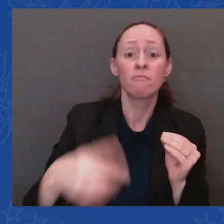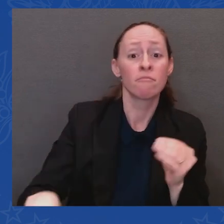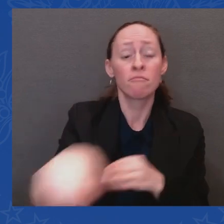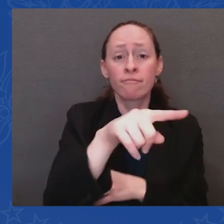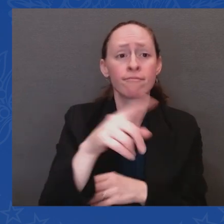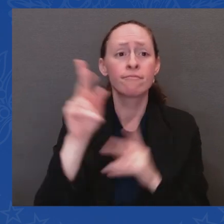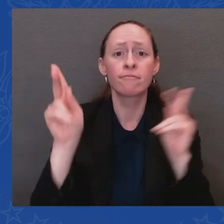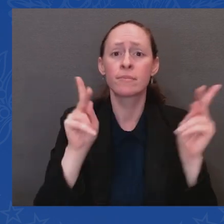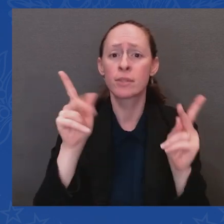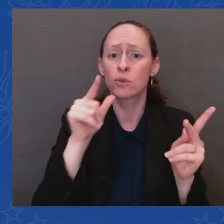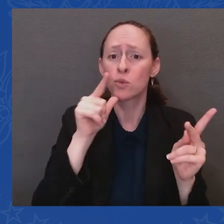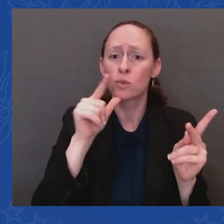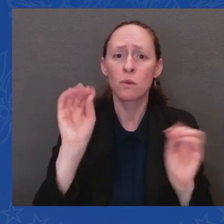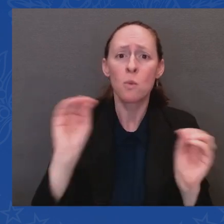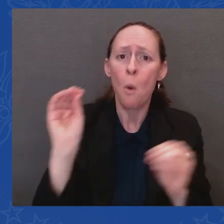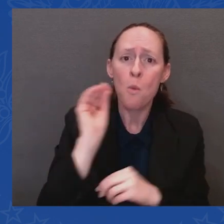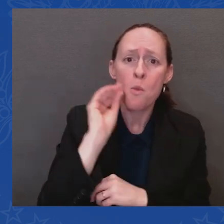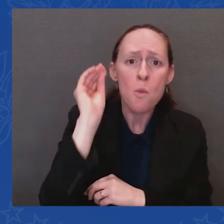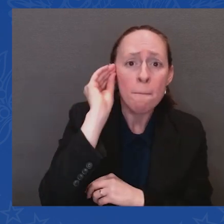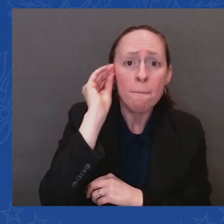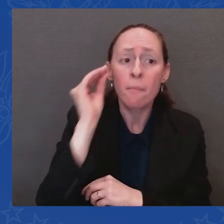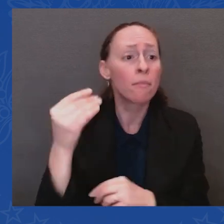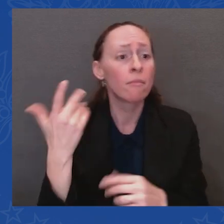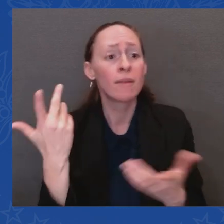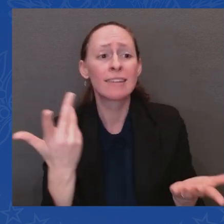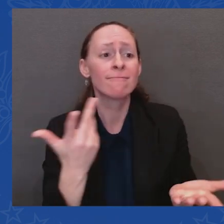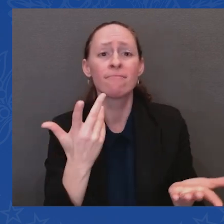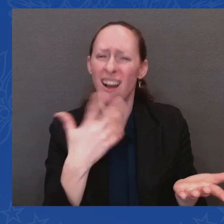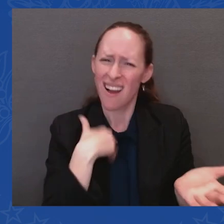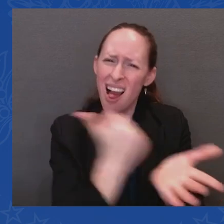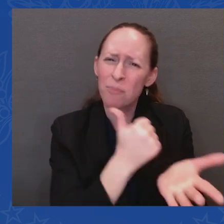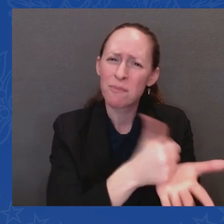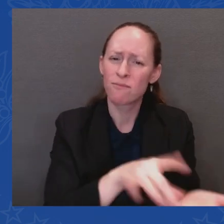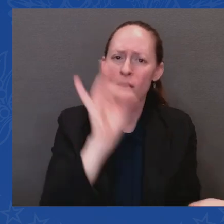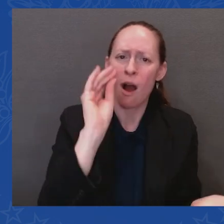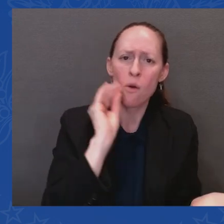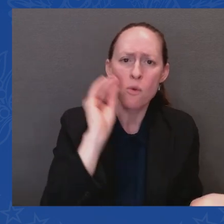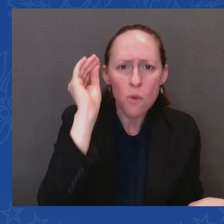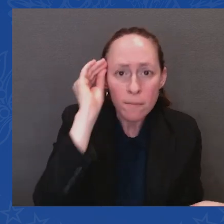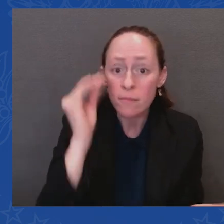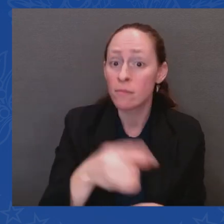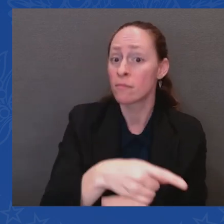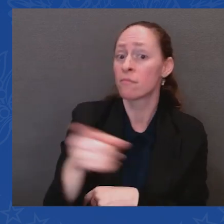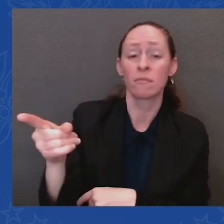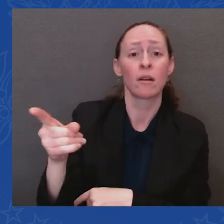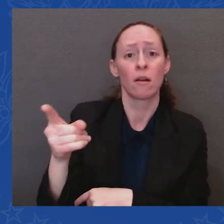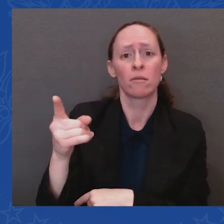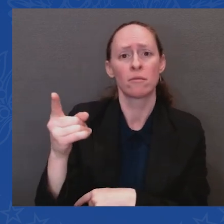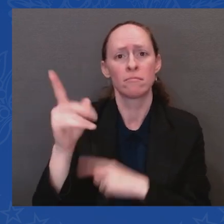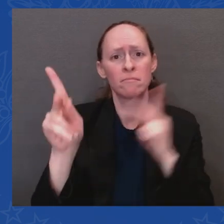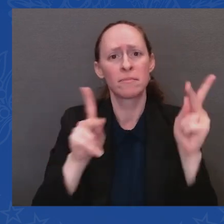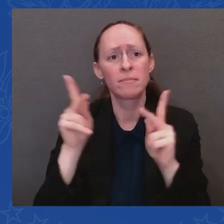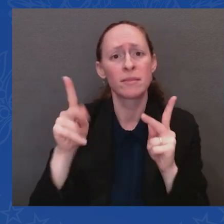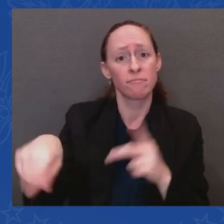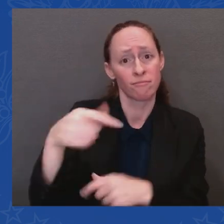end veterans' poverty, end the silent scourge of suicide, which is taking more veterans than war is.